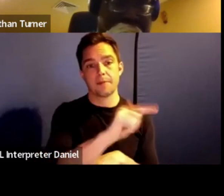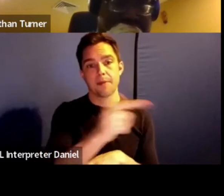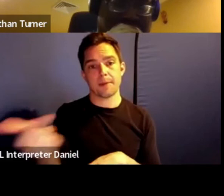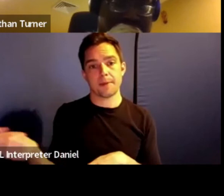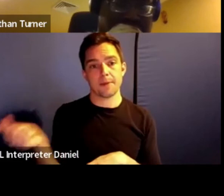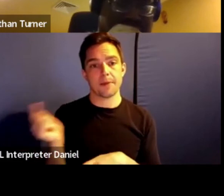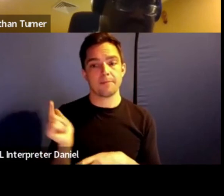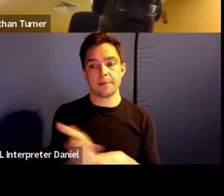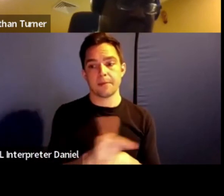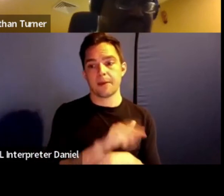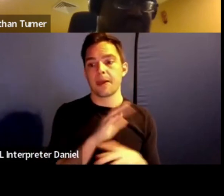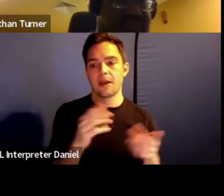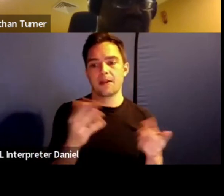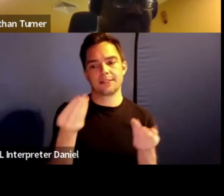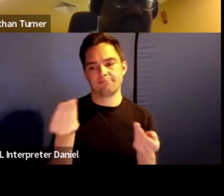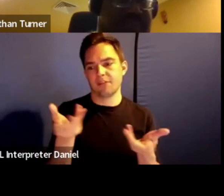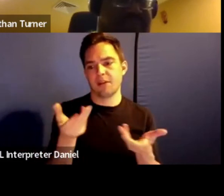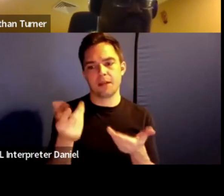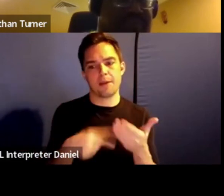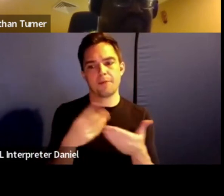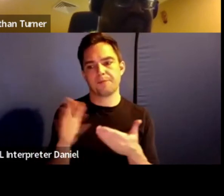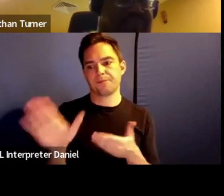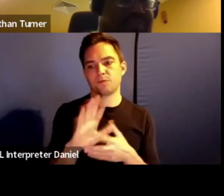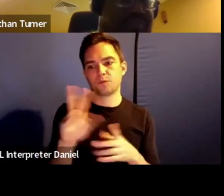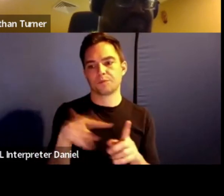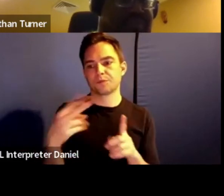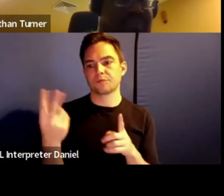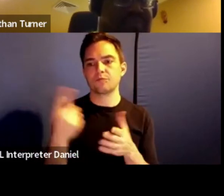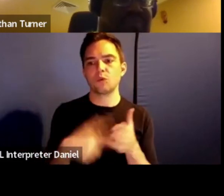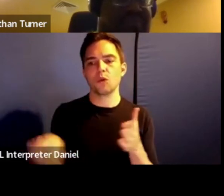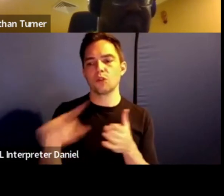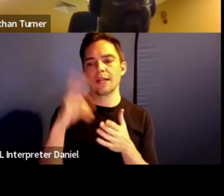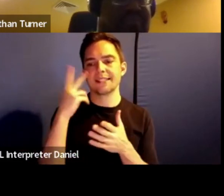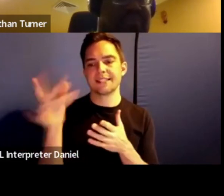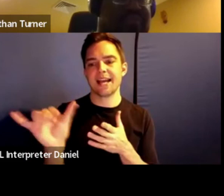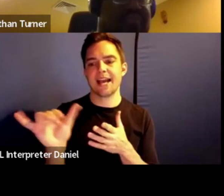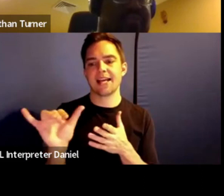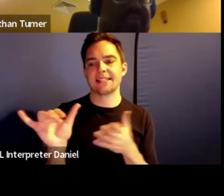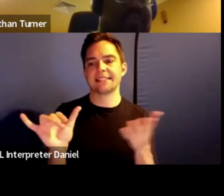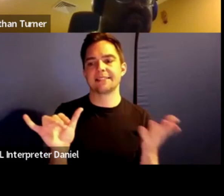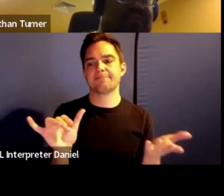bit about you know, from your perspective, what do you what do you see as the differences